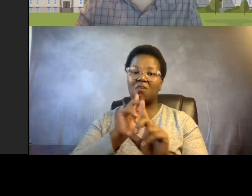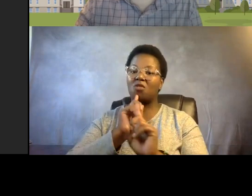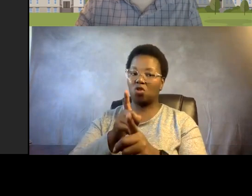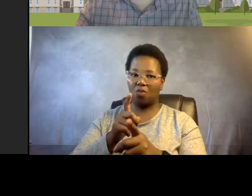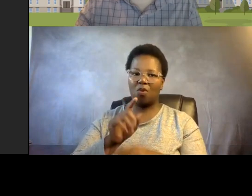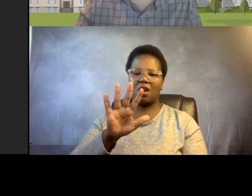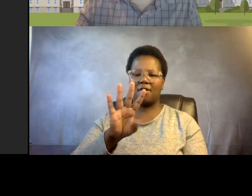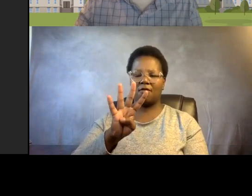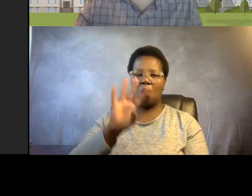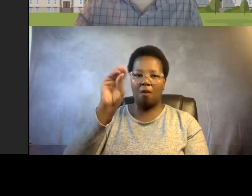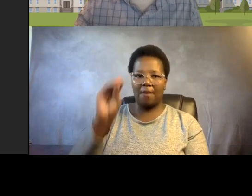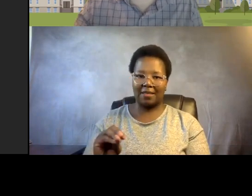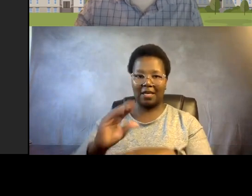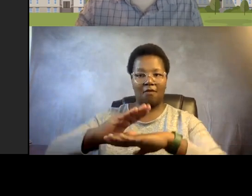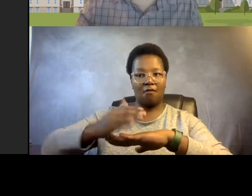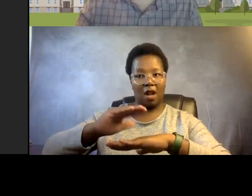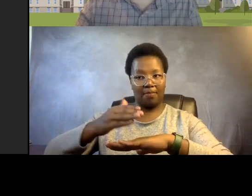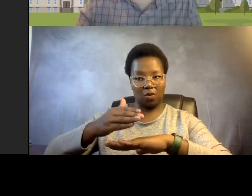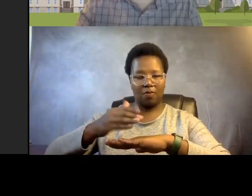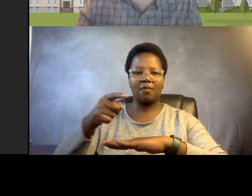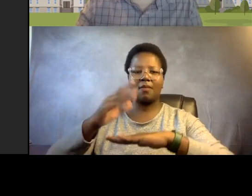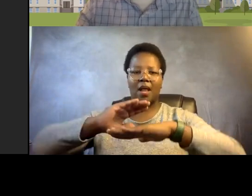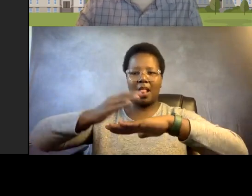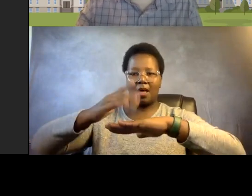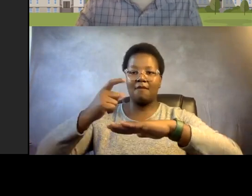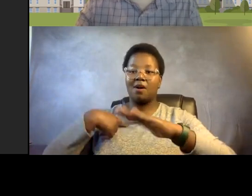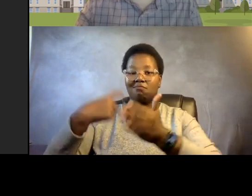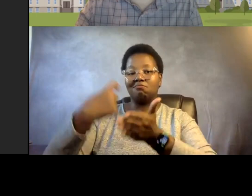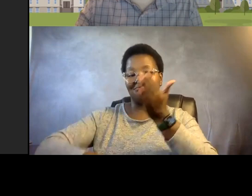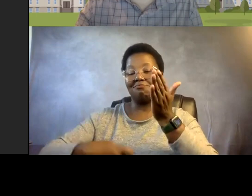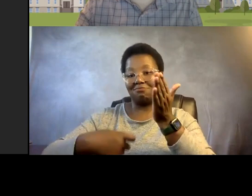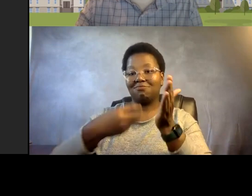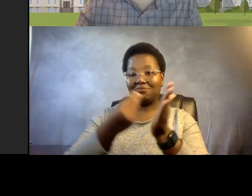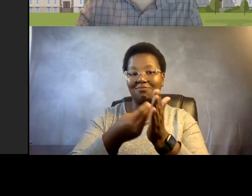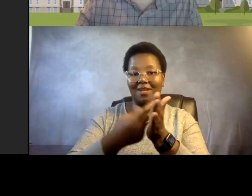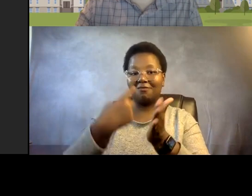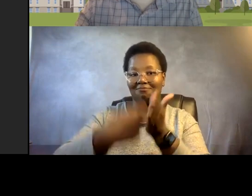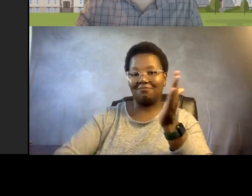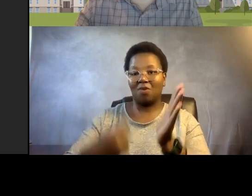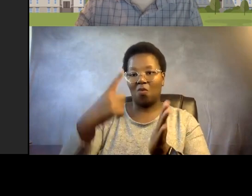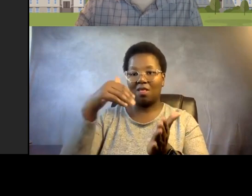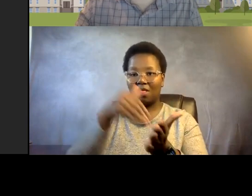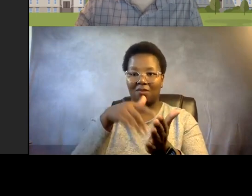laptop screen reader. Does come with a with a price tag for sure but it is, as of our our last